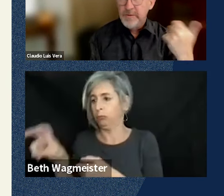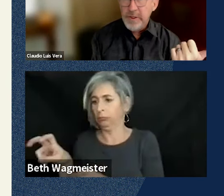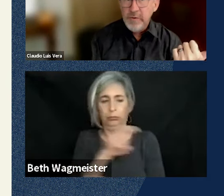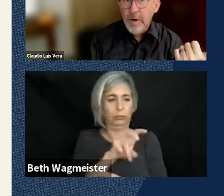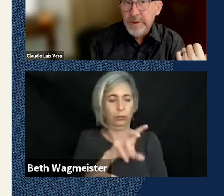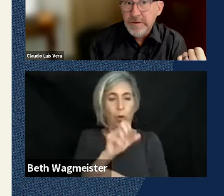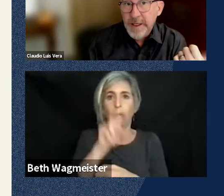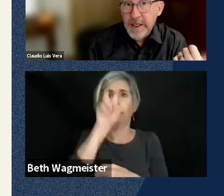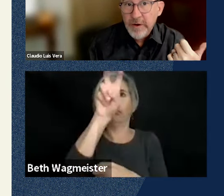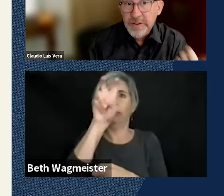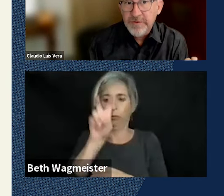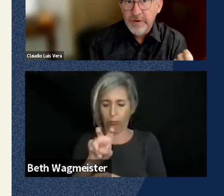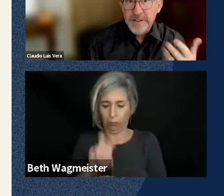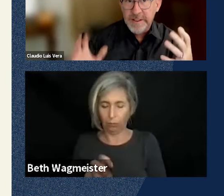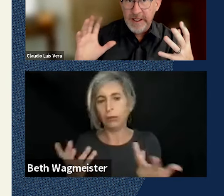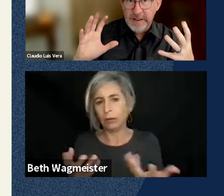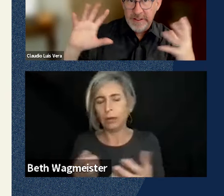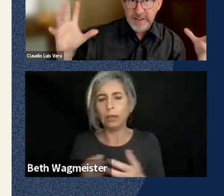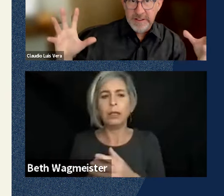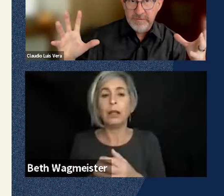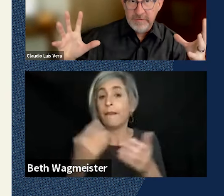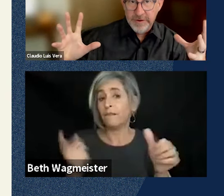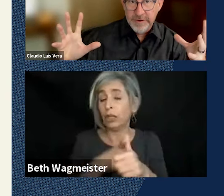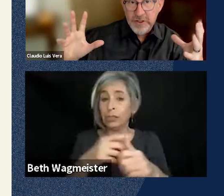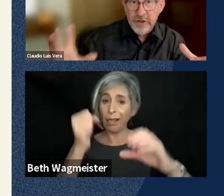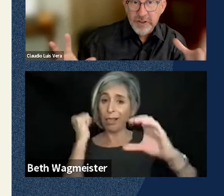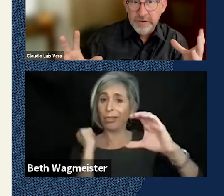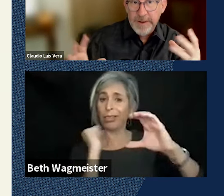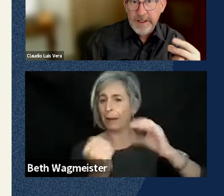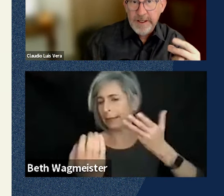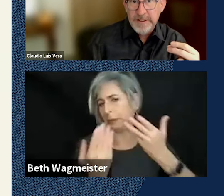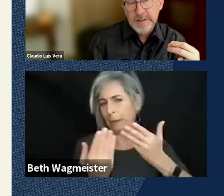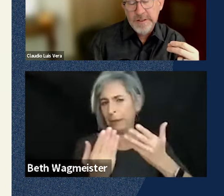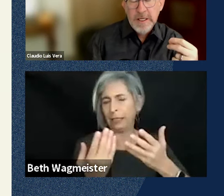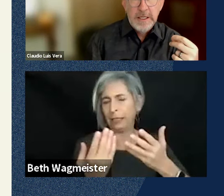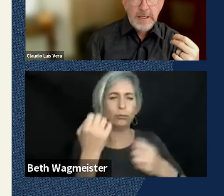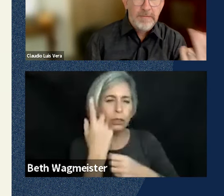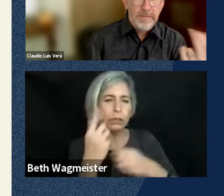So maybe you want to do landmarks first to get a gist of what the structure of the page is,